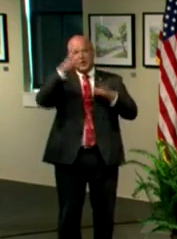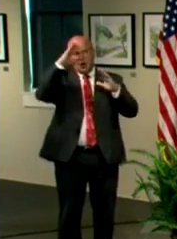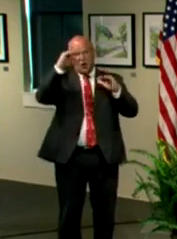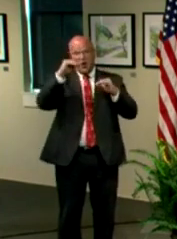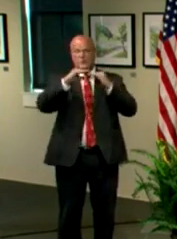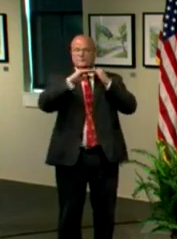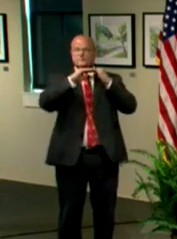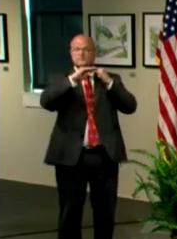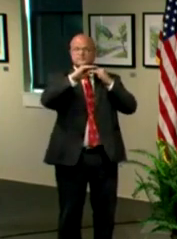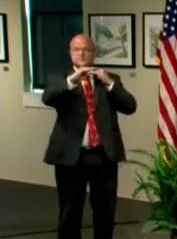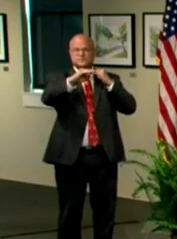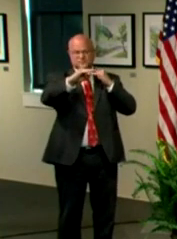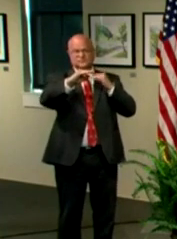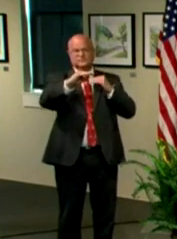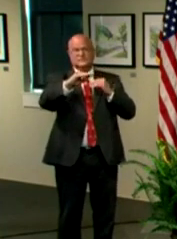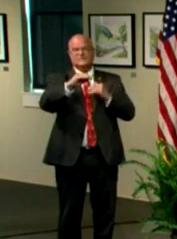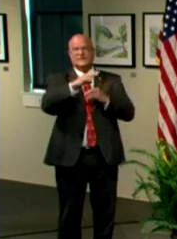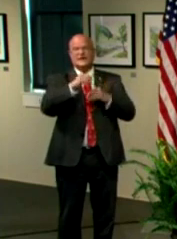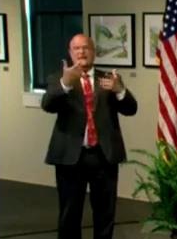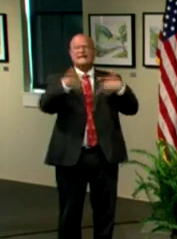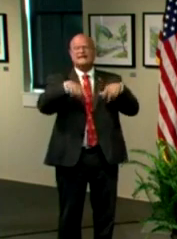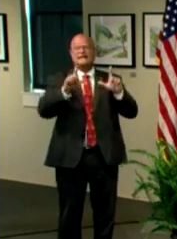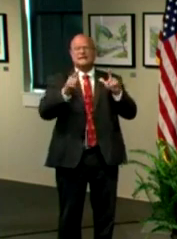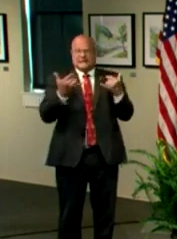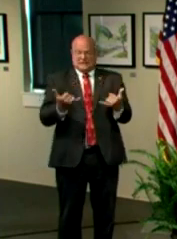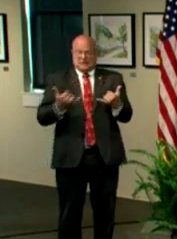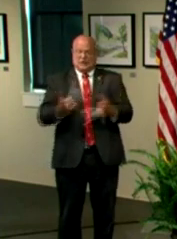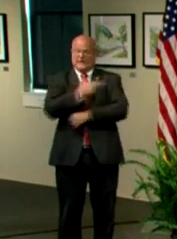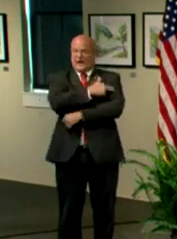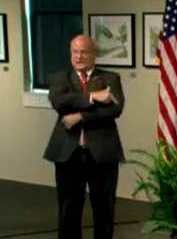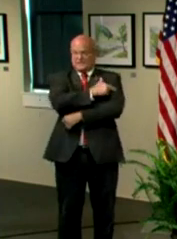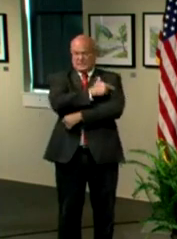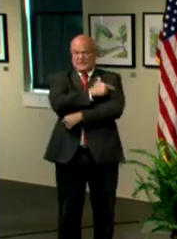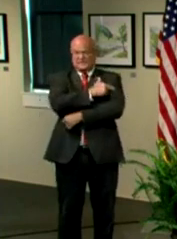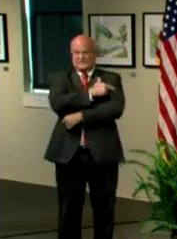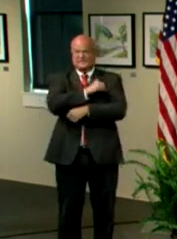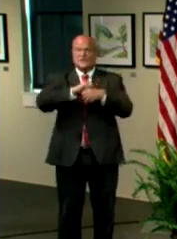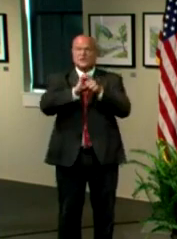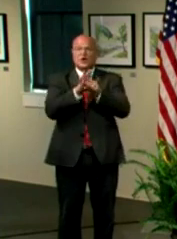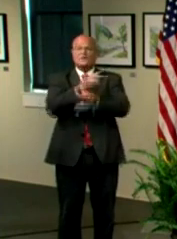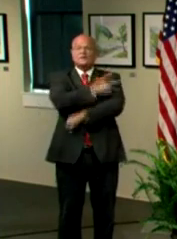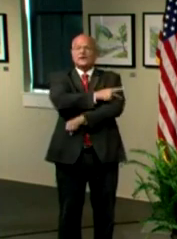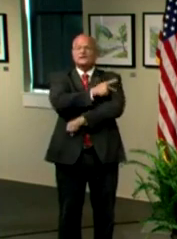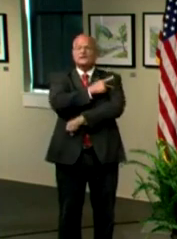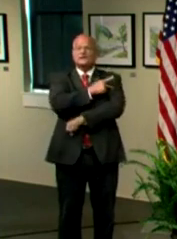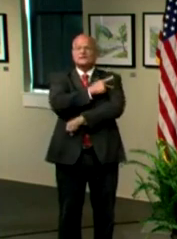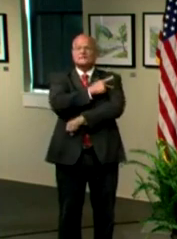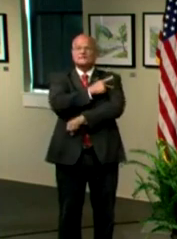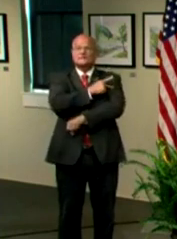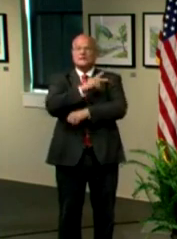CORRECTIONS AND YOU CAN SEE THEY ARE CONTINUING TO GO UP ALTHOUGH WE HOPE THEY WILL BE